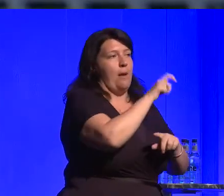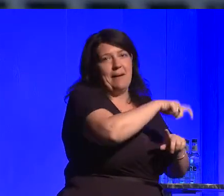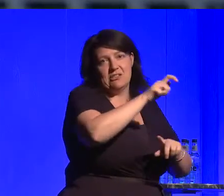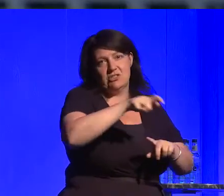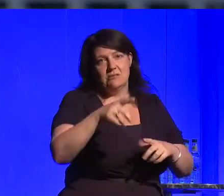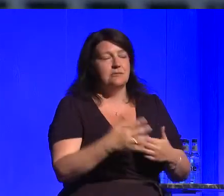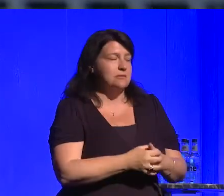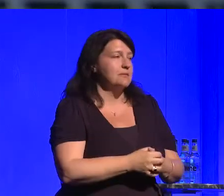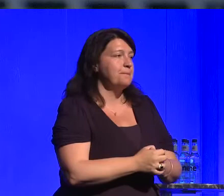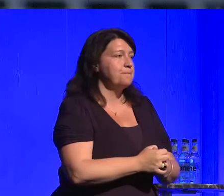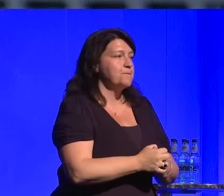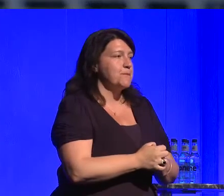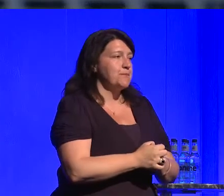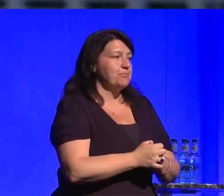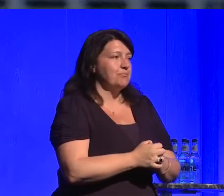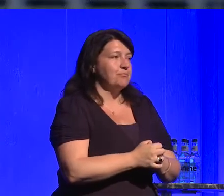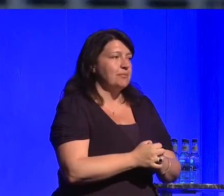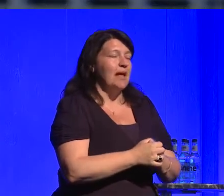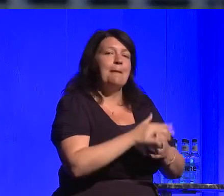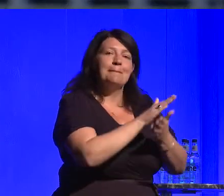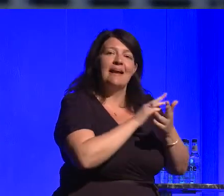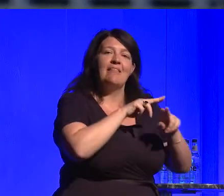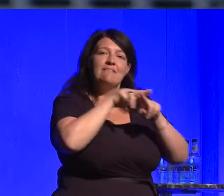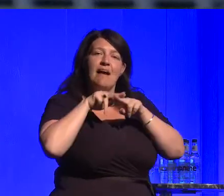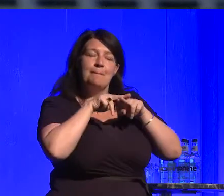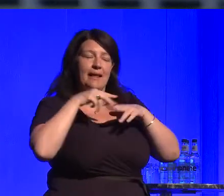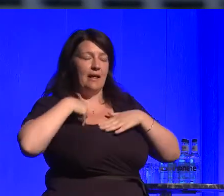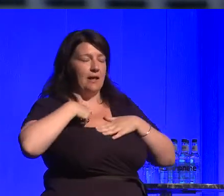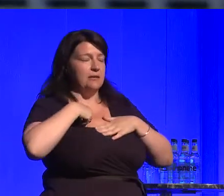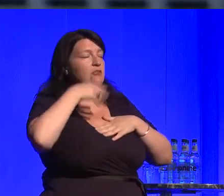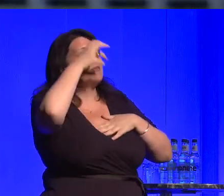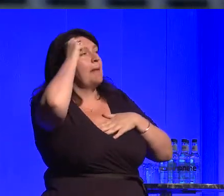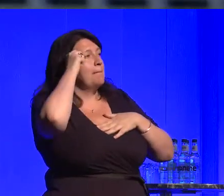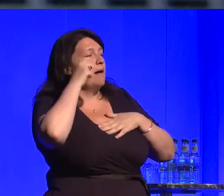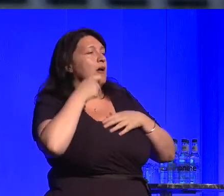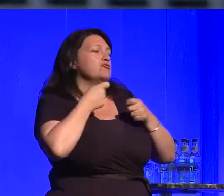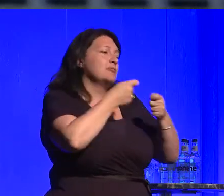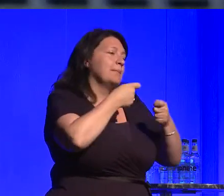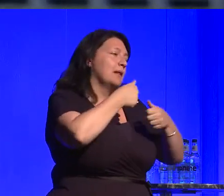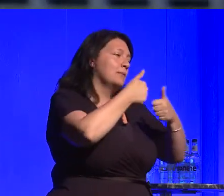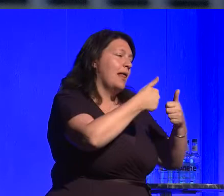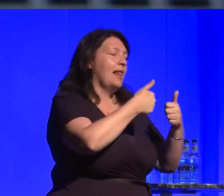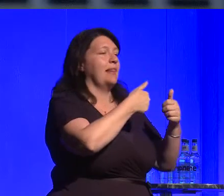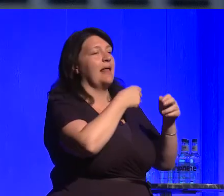time, it is something that those that are left behind will always remember. I know that when it works well, it works very well.